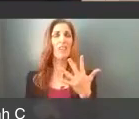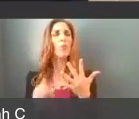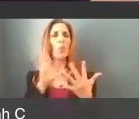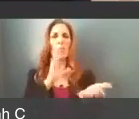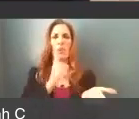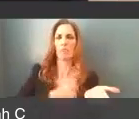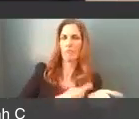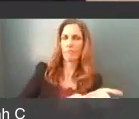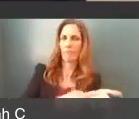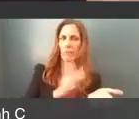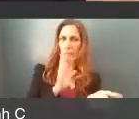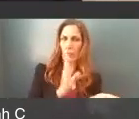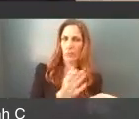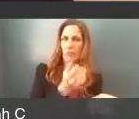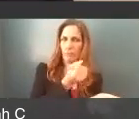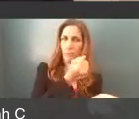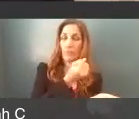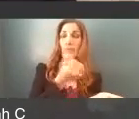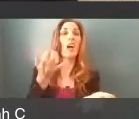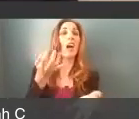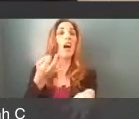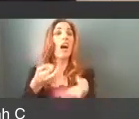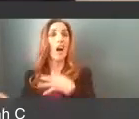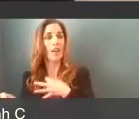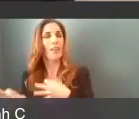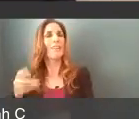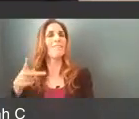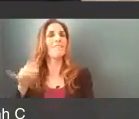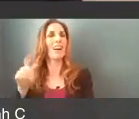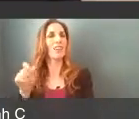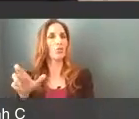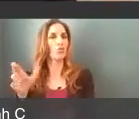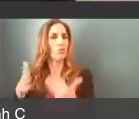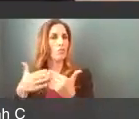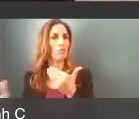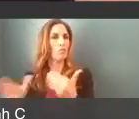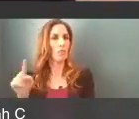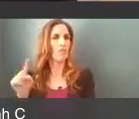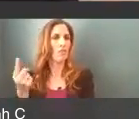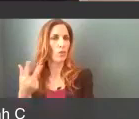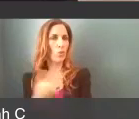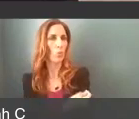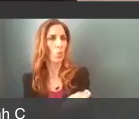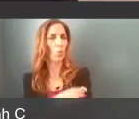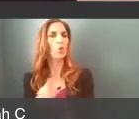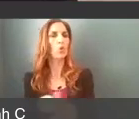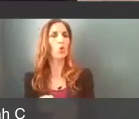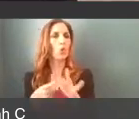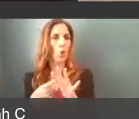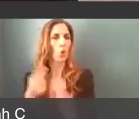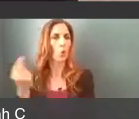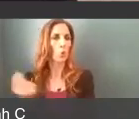we will now be distributing the Pfizer vaccine for first doses starting on Tuesday, February the 23rd.